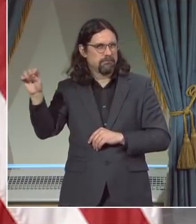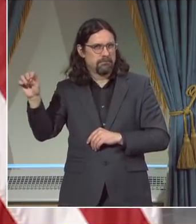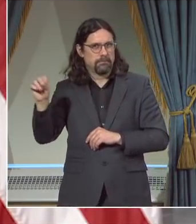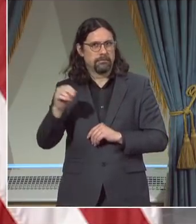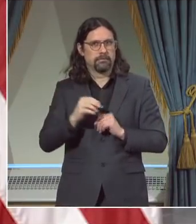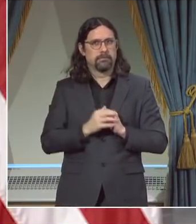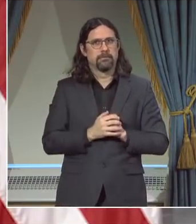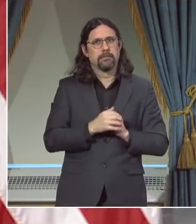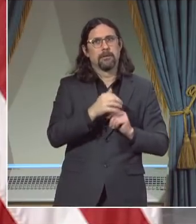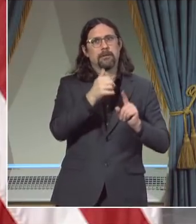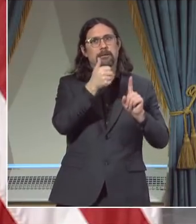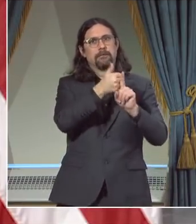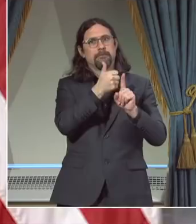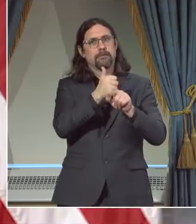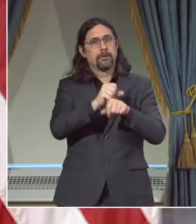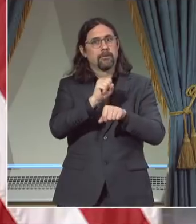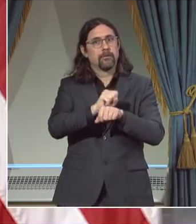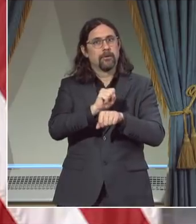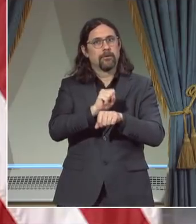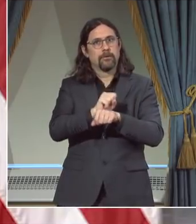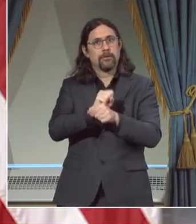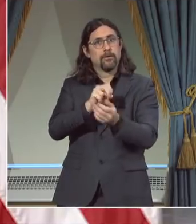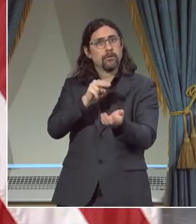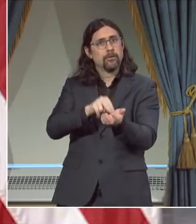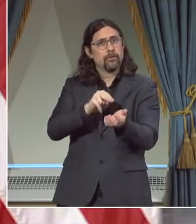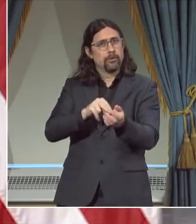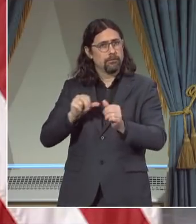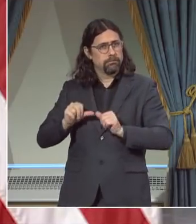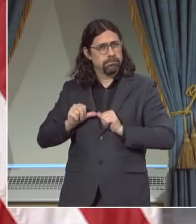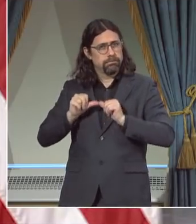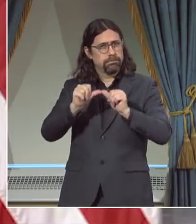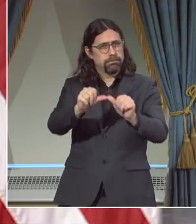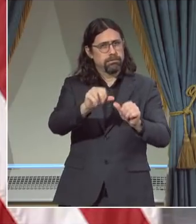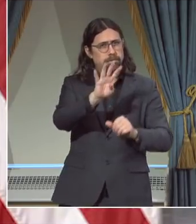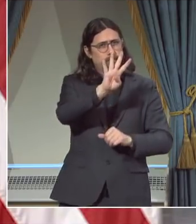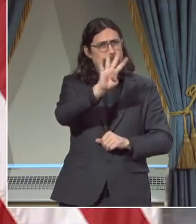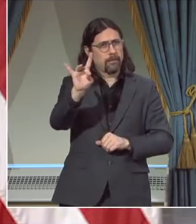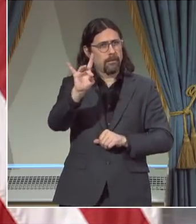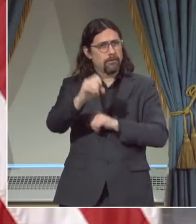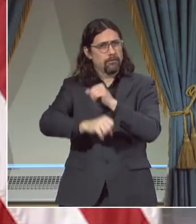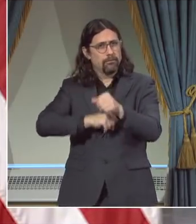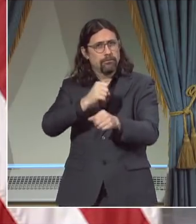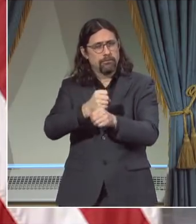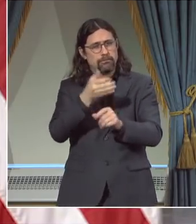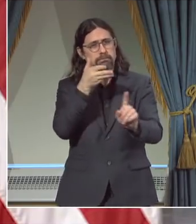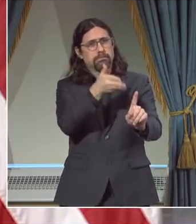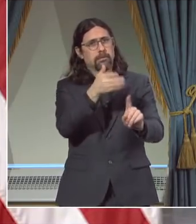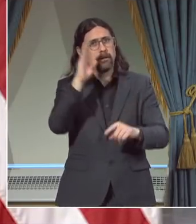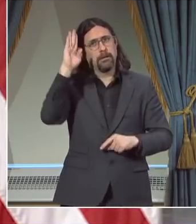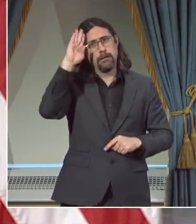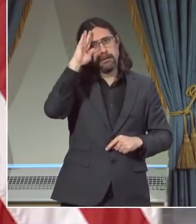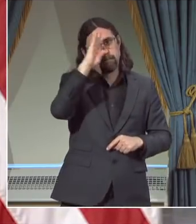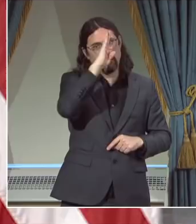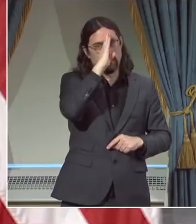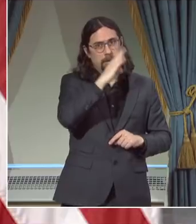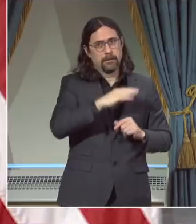HOSPITAL SERVING FAMILIES AND CHILDREN. AMAZINGLY SHE WAS